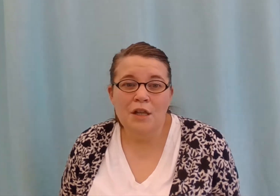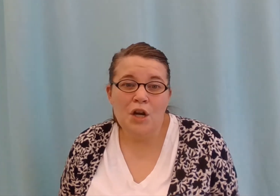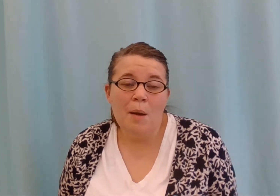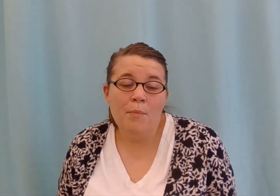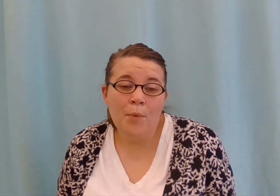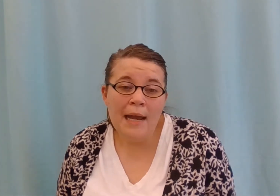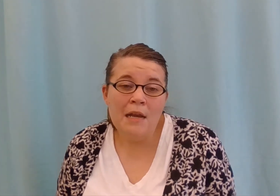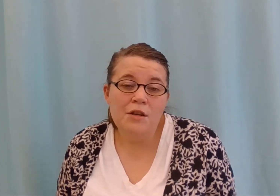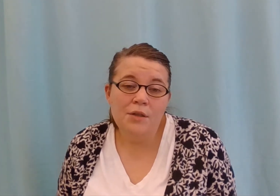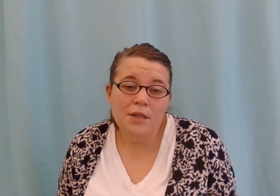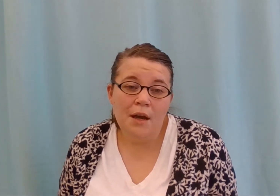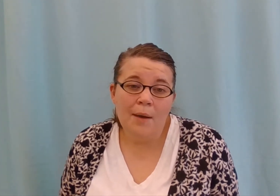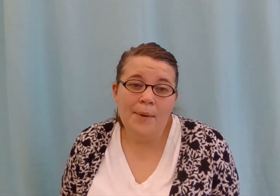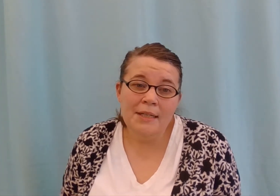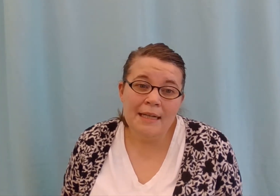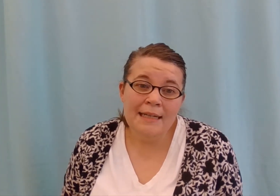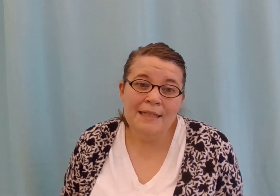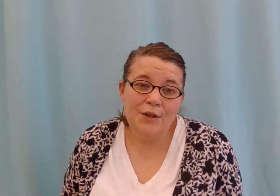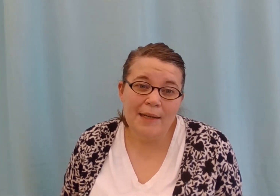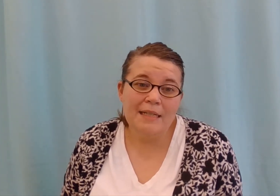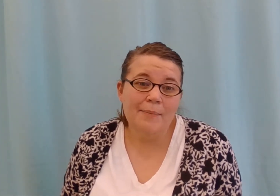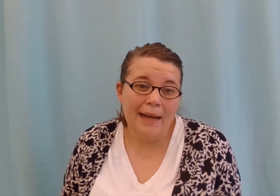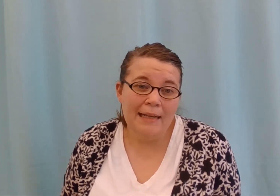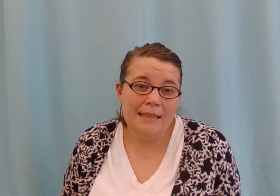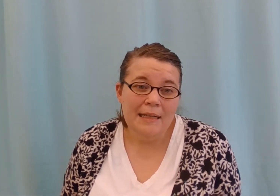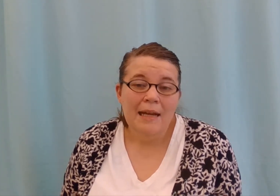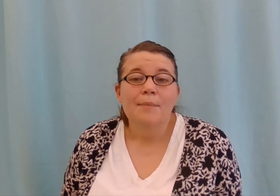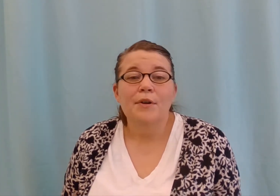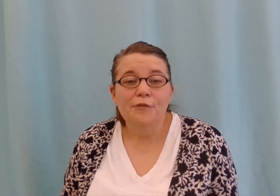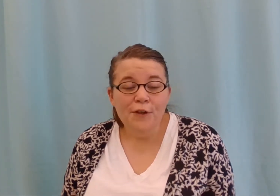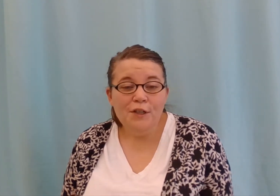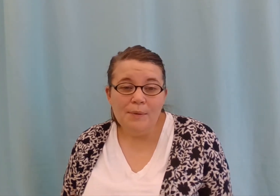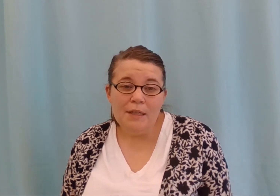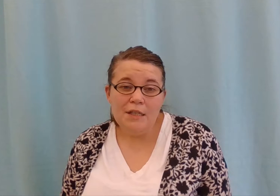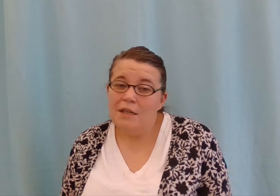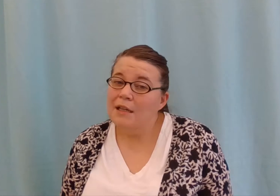learn a brand new song about duckies going to bed. But first we're going to start like